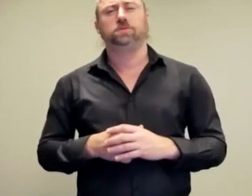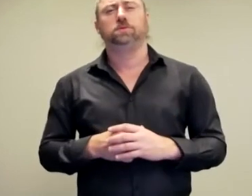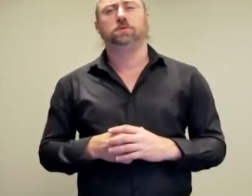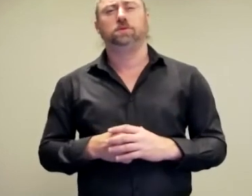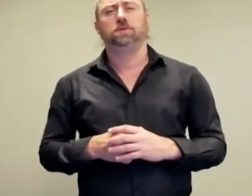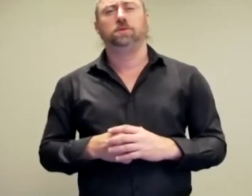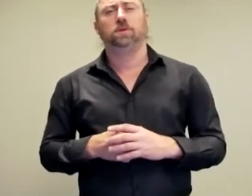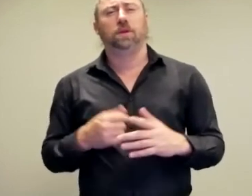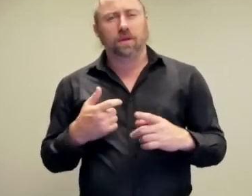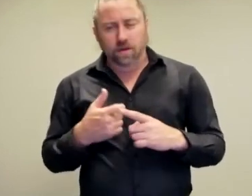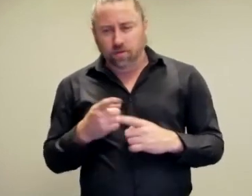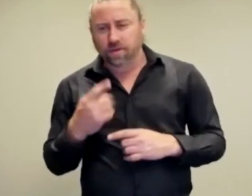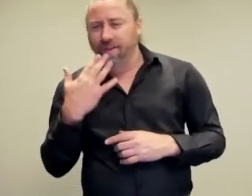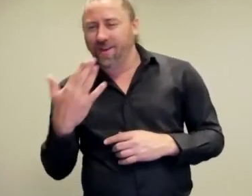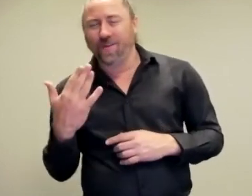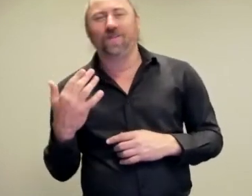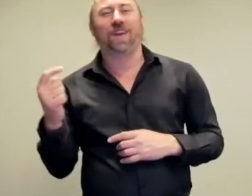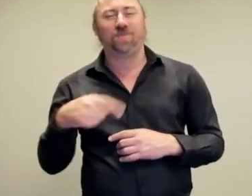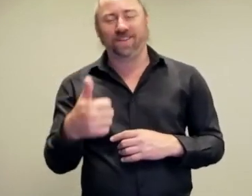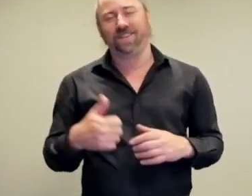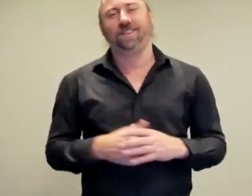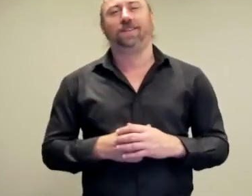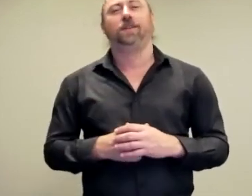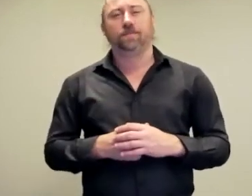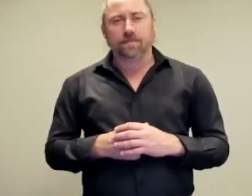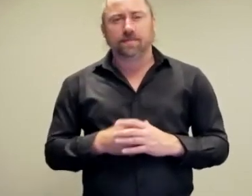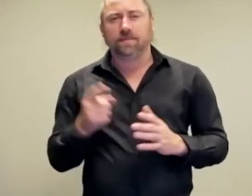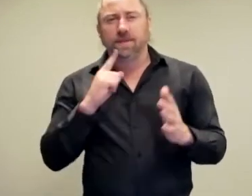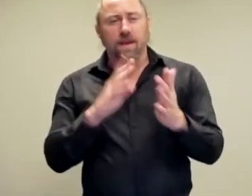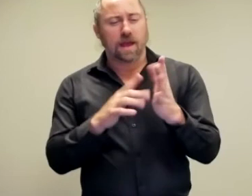Catherine Sawyer, thank you for coming. Madeleine, with Mama Occlo, were the